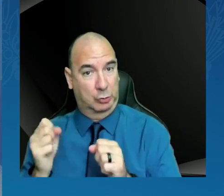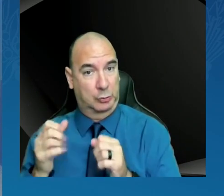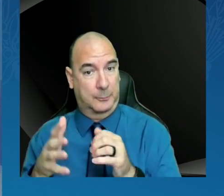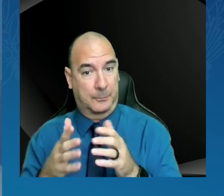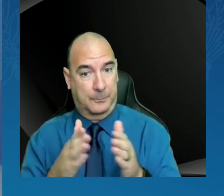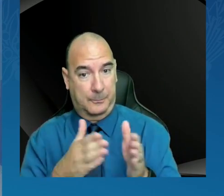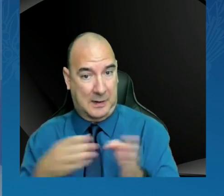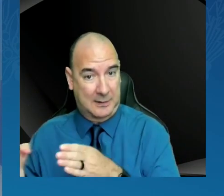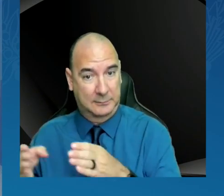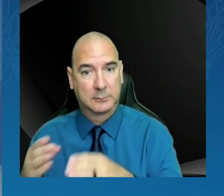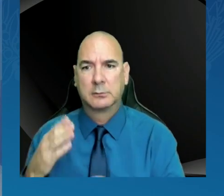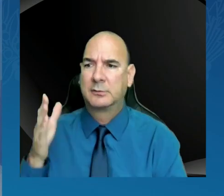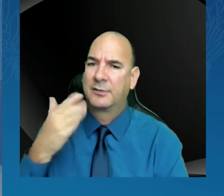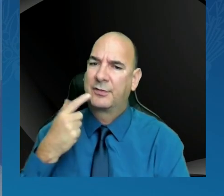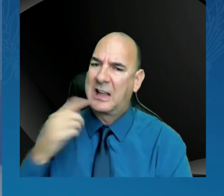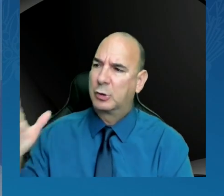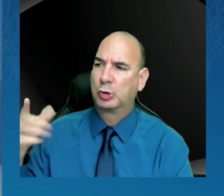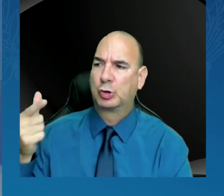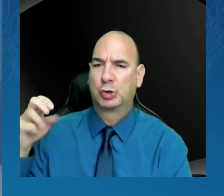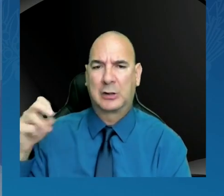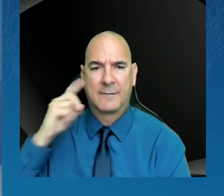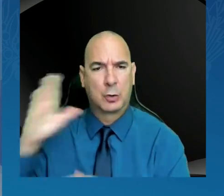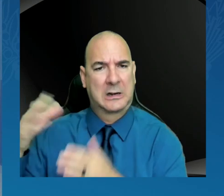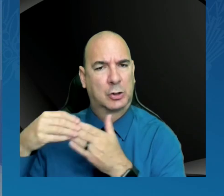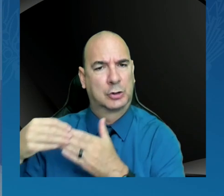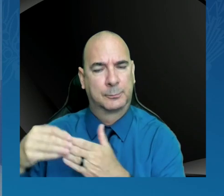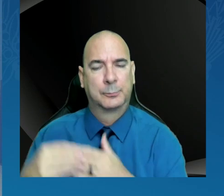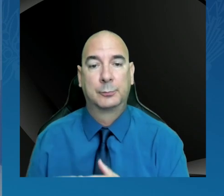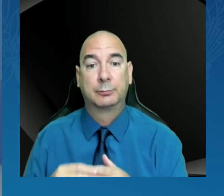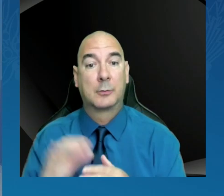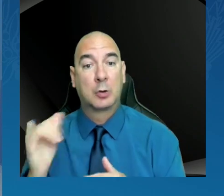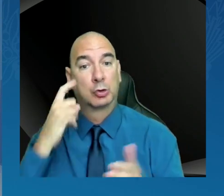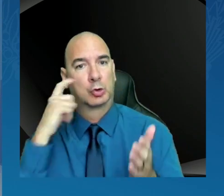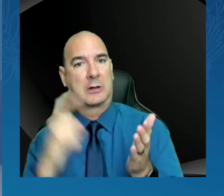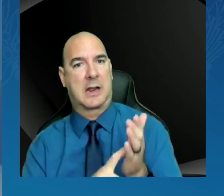And I want to also recognize a longstanding public servant